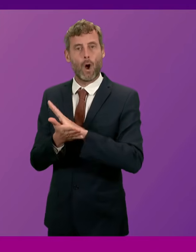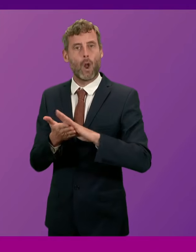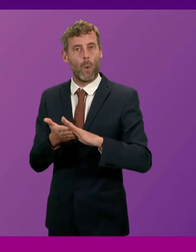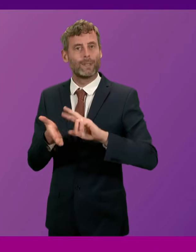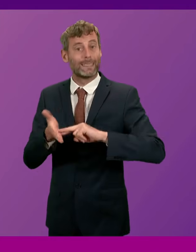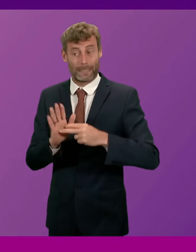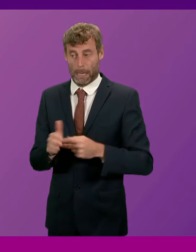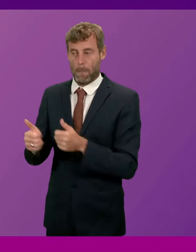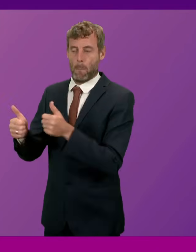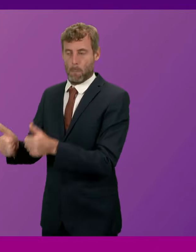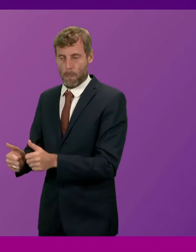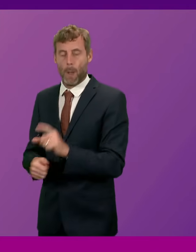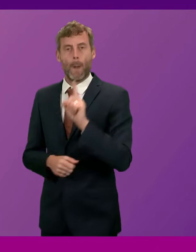However, the First Minister will recognise that the securing of new orders is critical